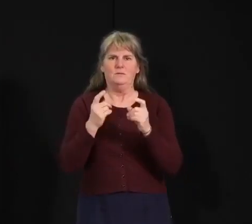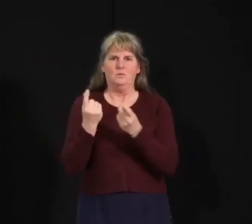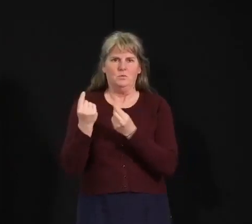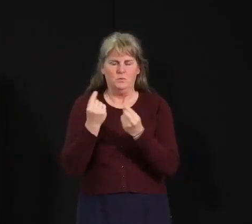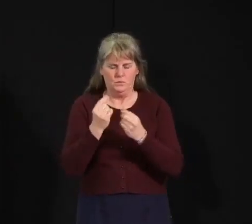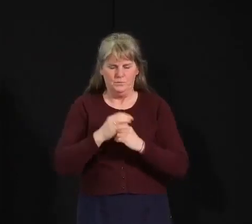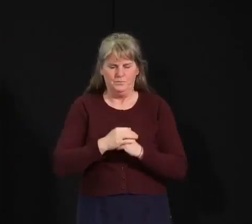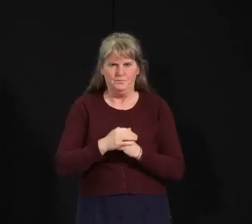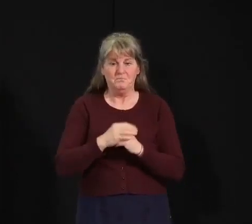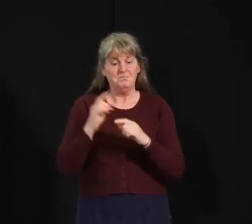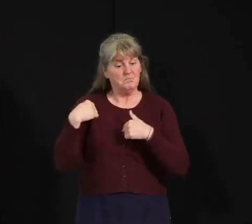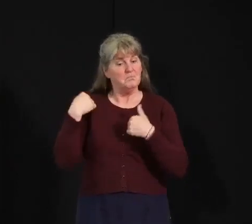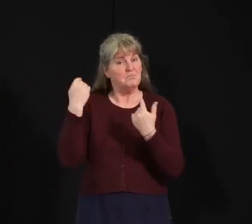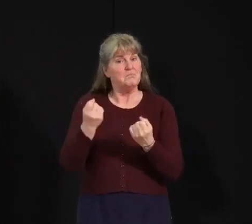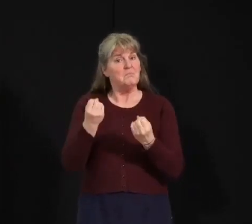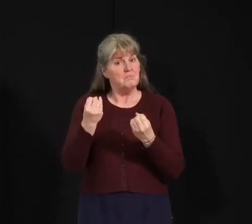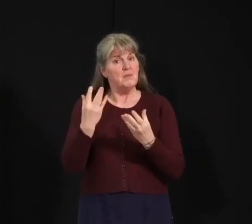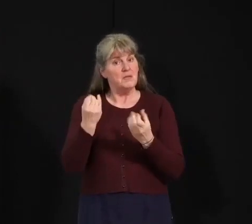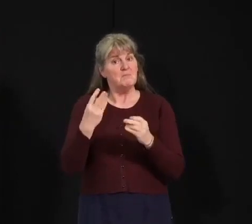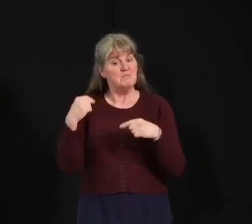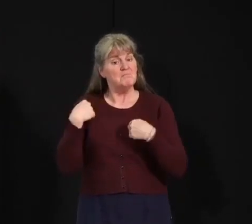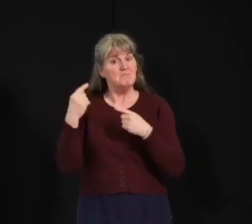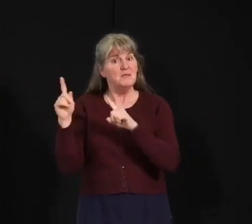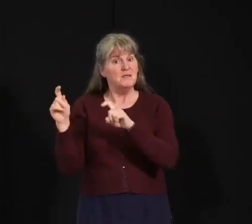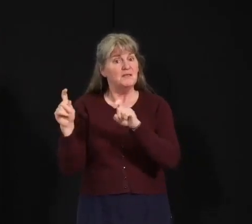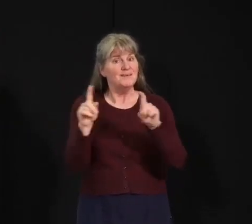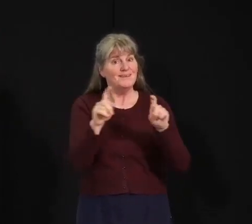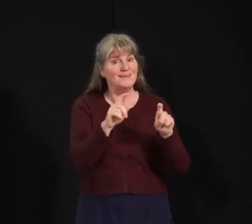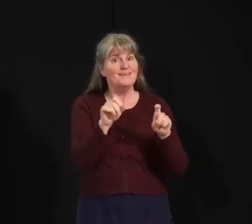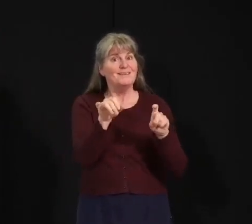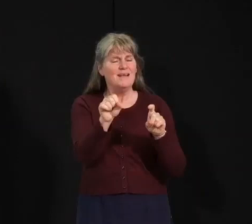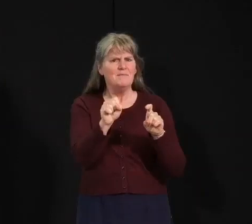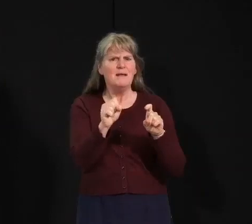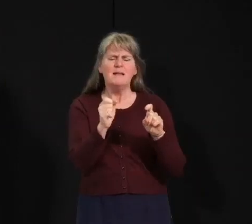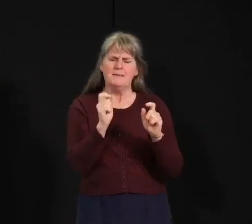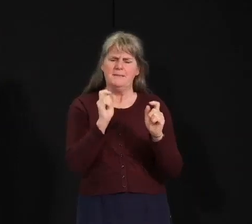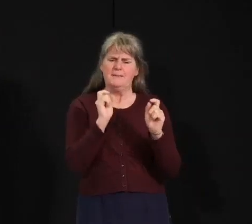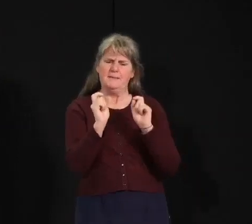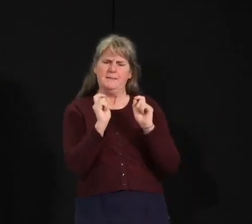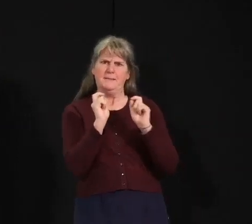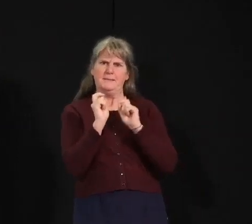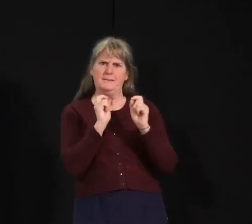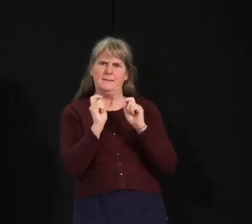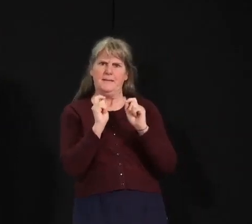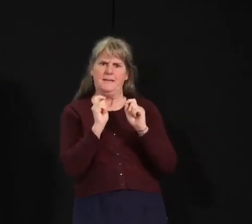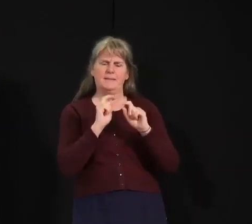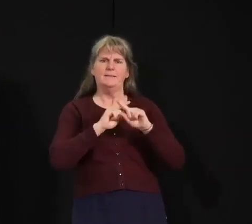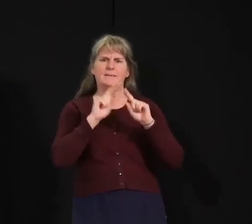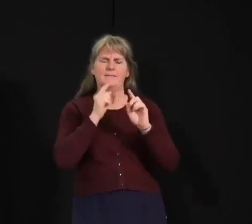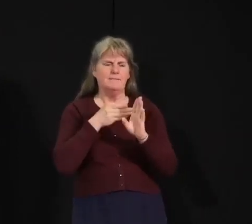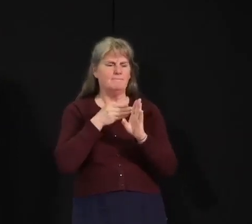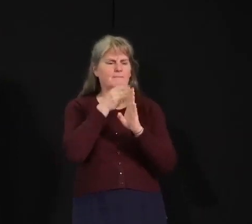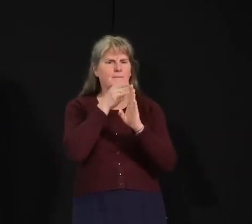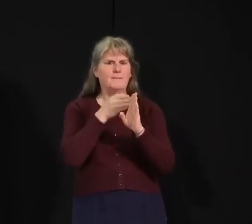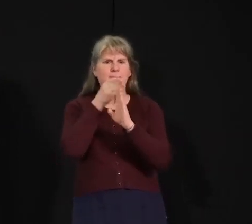Before I get there, one of the conditions we have been talking about for opening up, among many